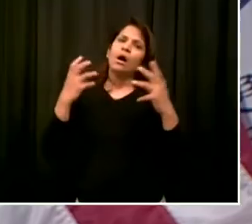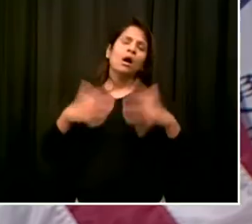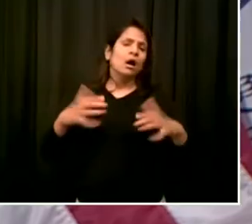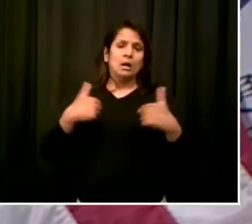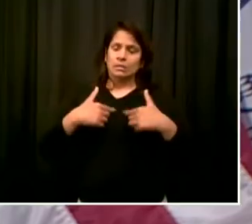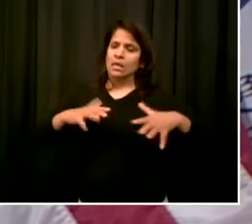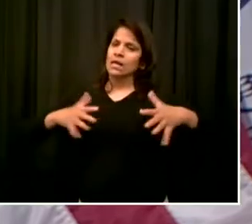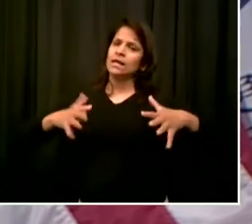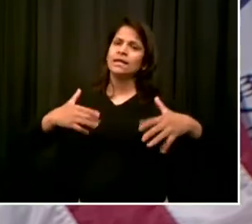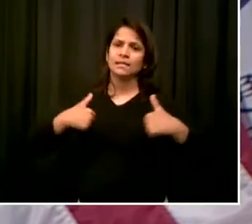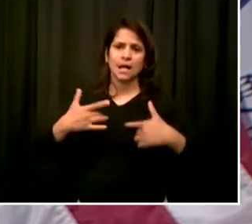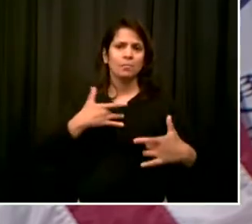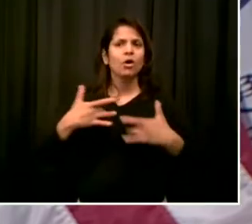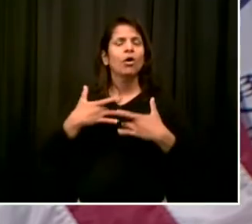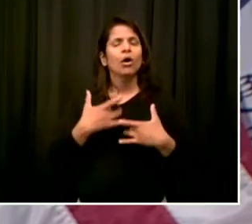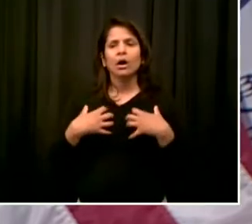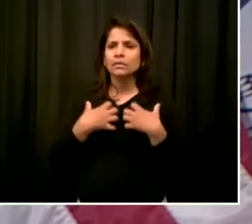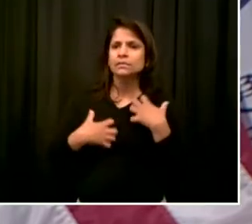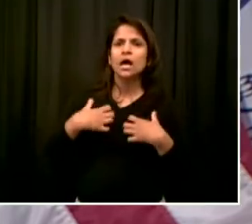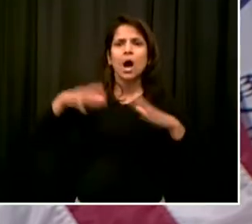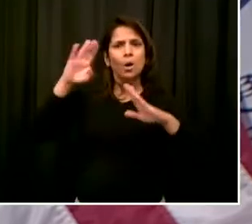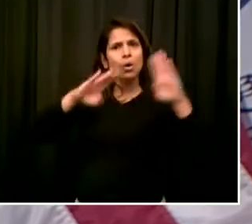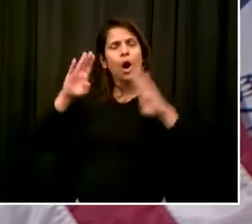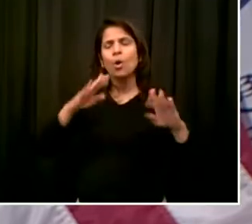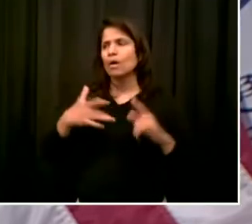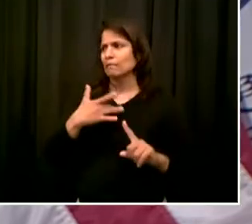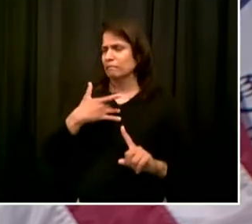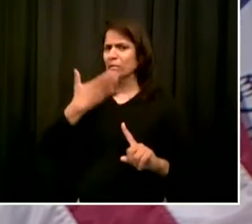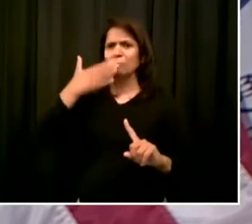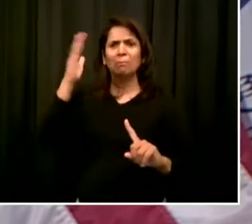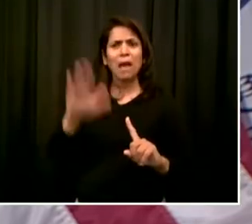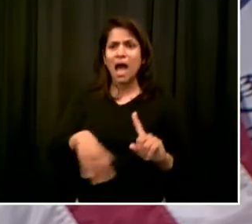20th AND HOWB AD WILL [HuÑIT NE TO BE? I AM VERY WORRIED.